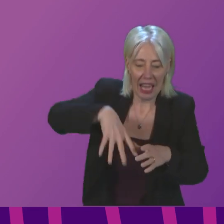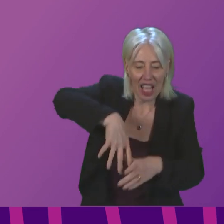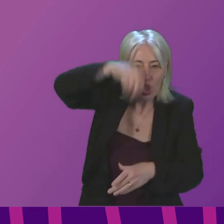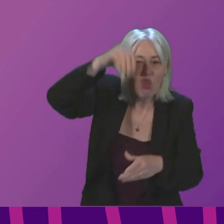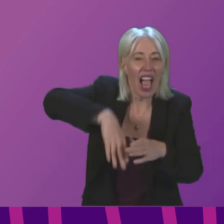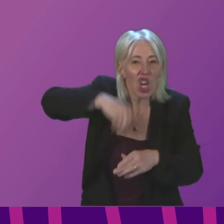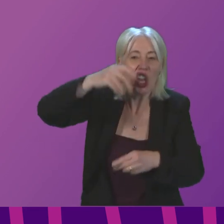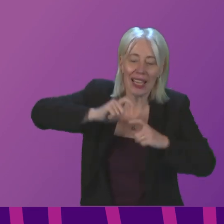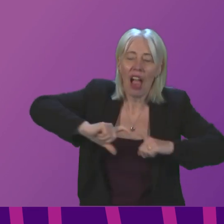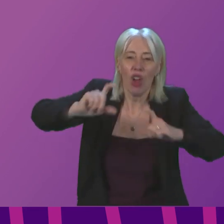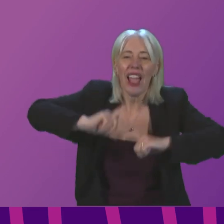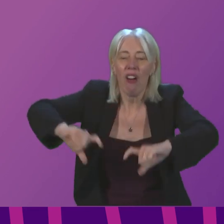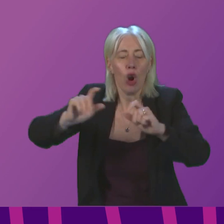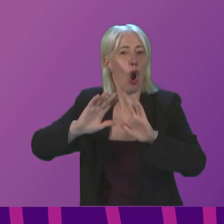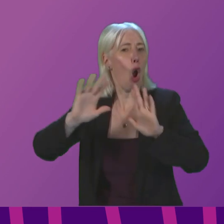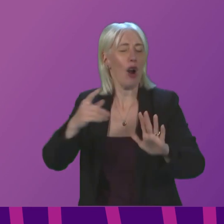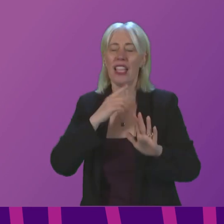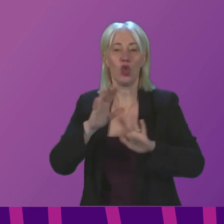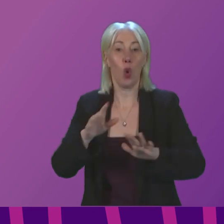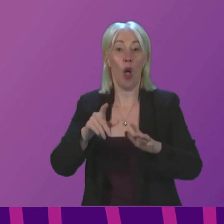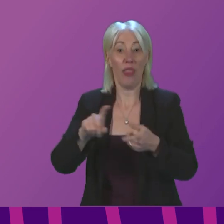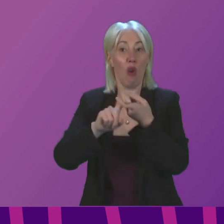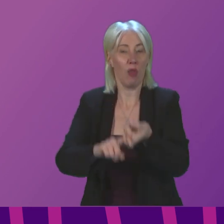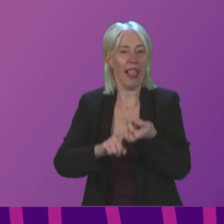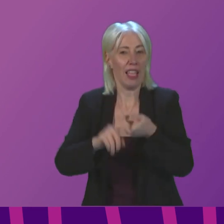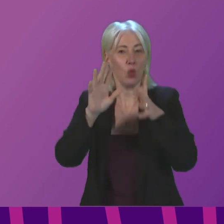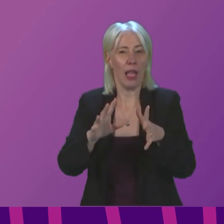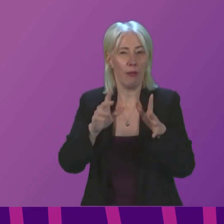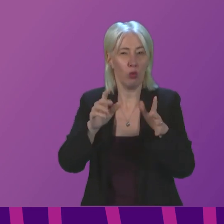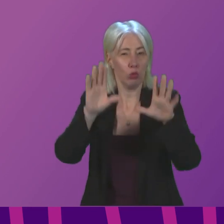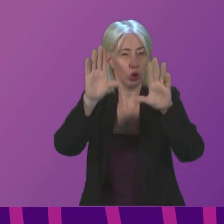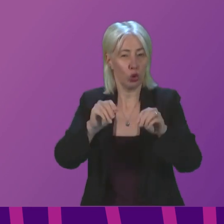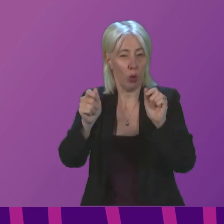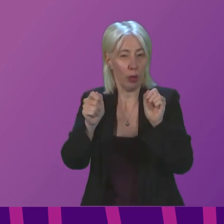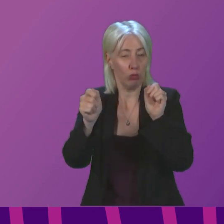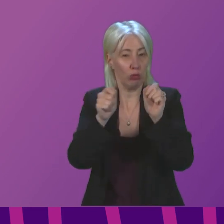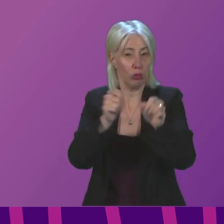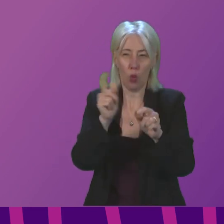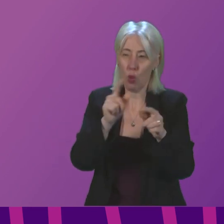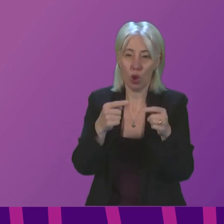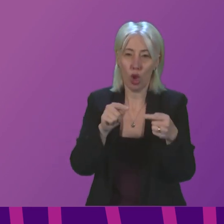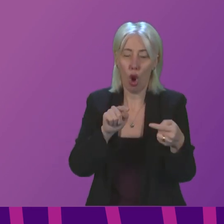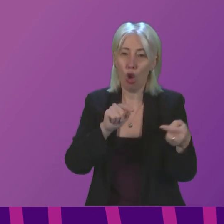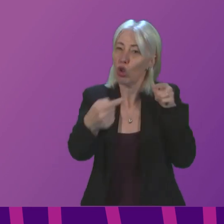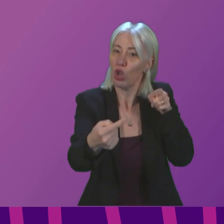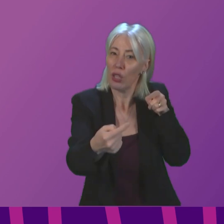we need to break that cycle of reliance by investing in the alternatives and speeding up our move away from fossil fuels?